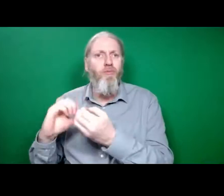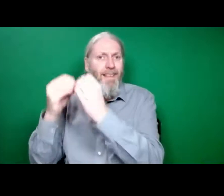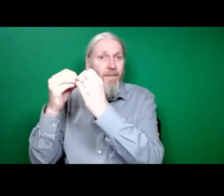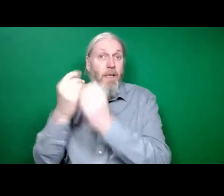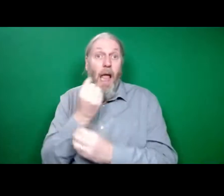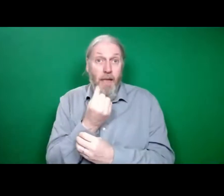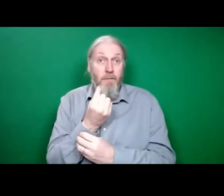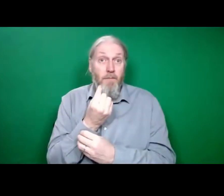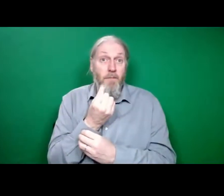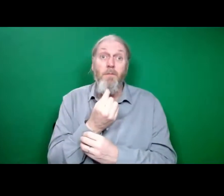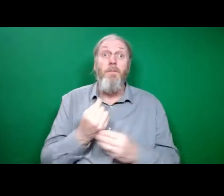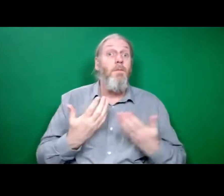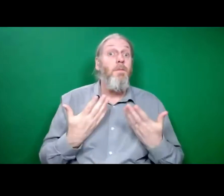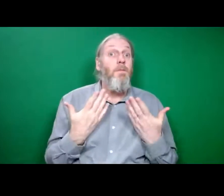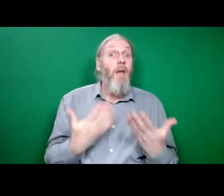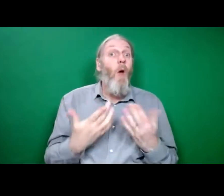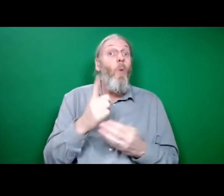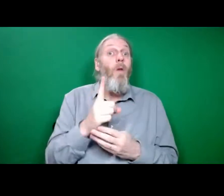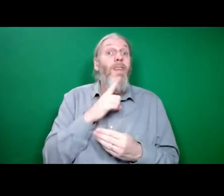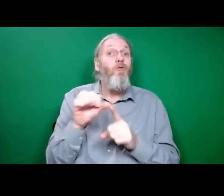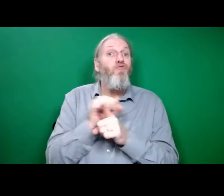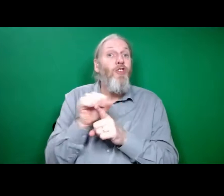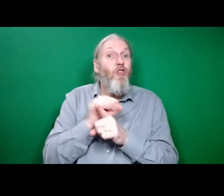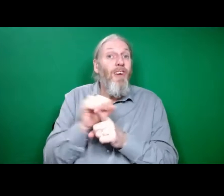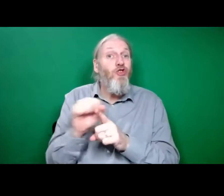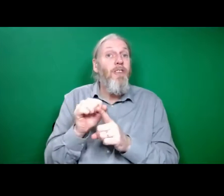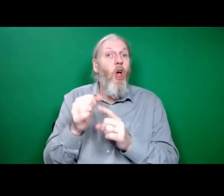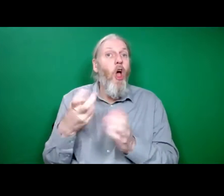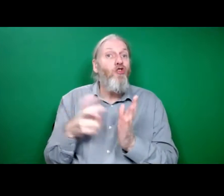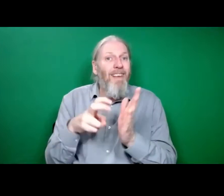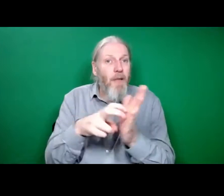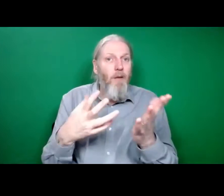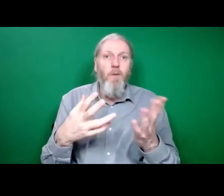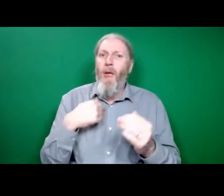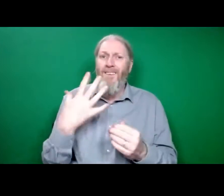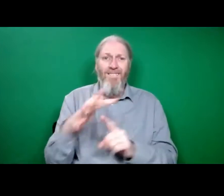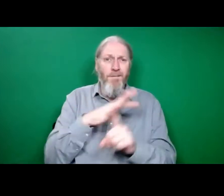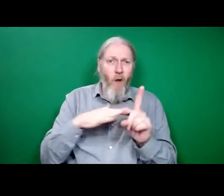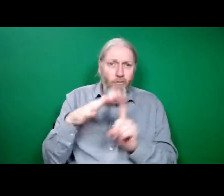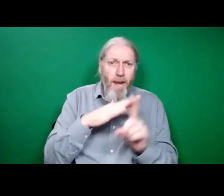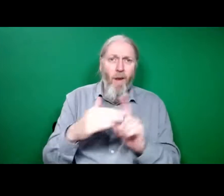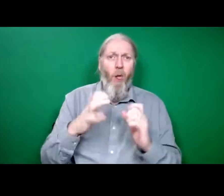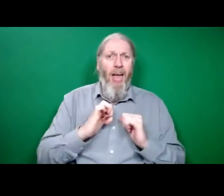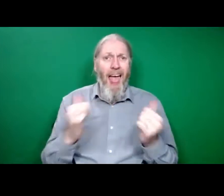We are looking at Chatham as a creative centre, a creative city.